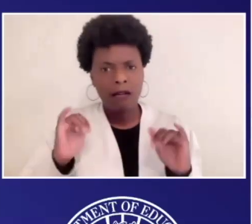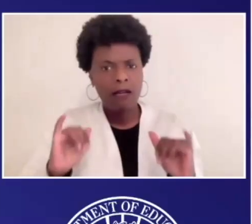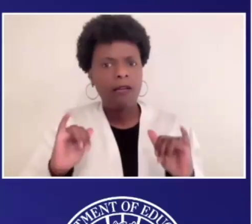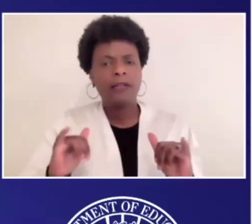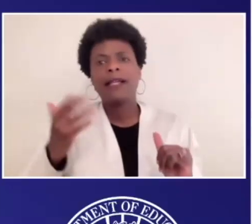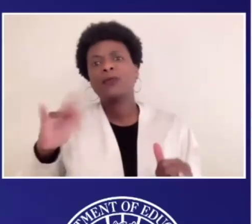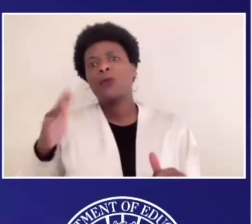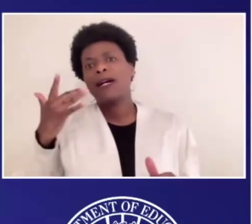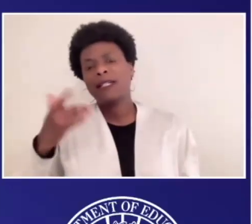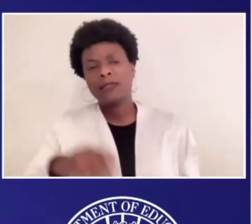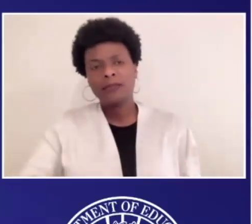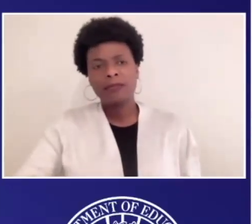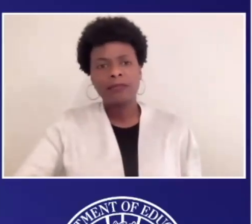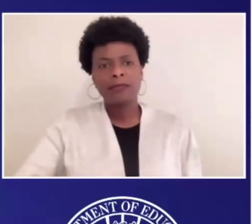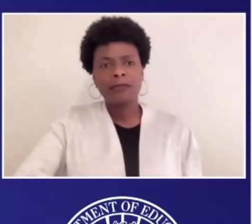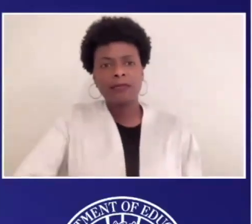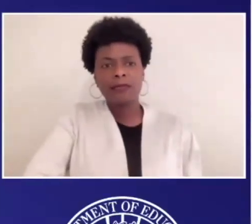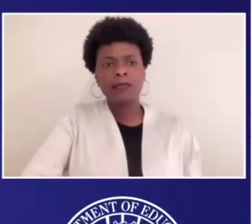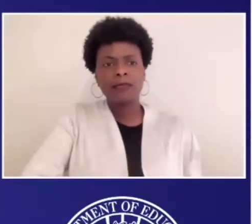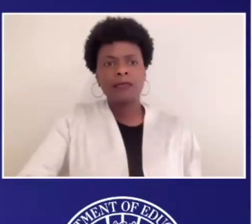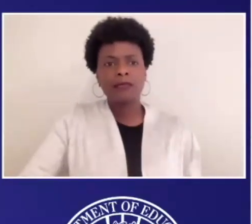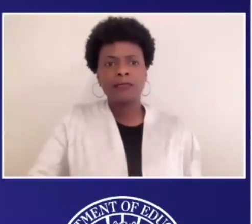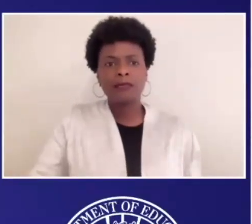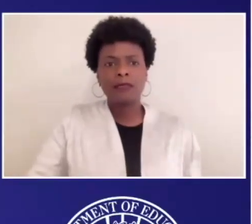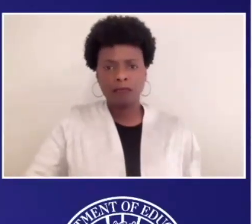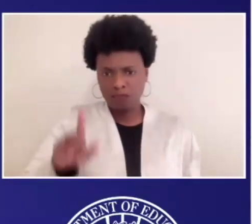Okay. Hold on.